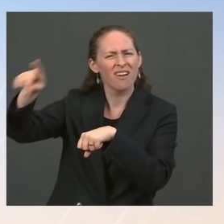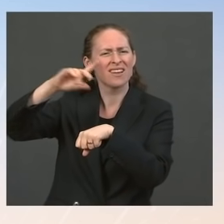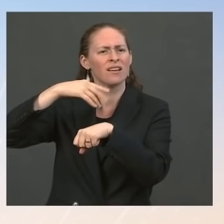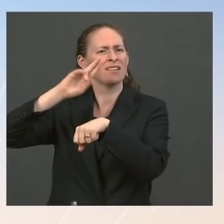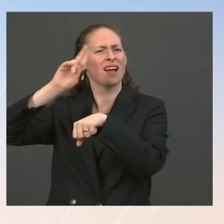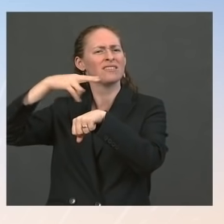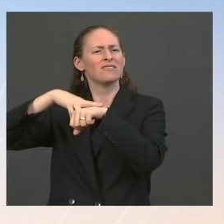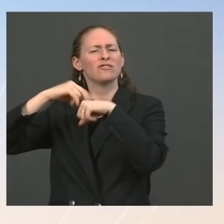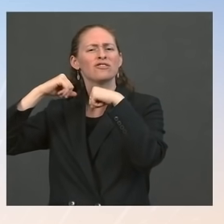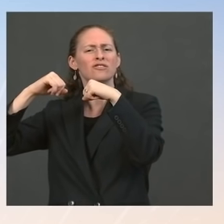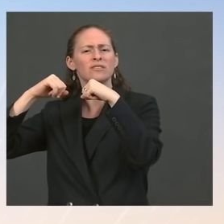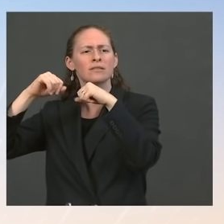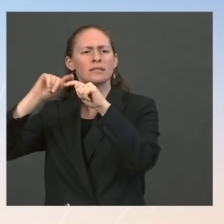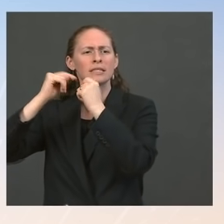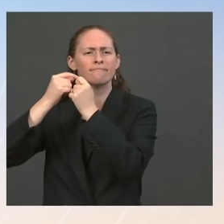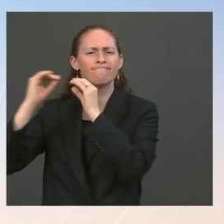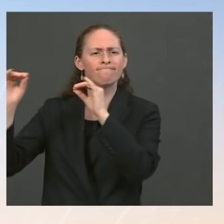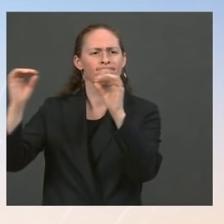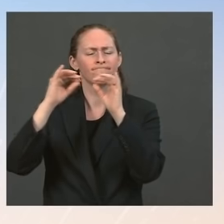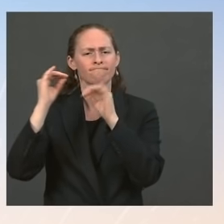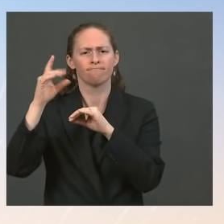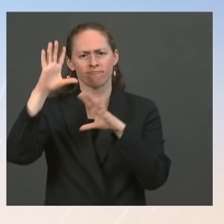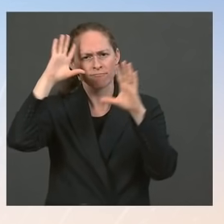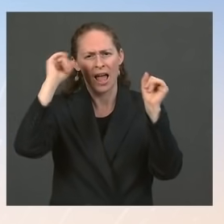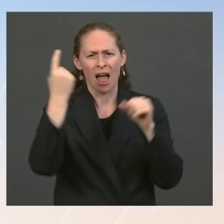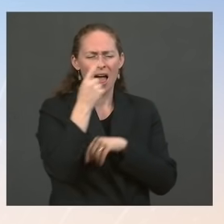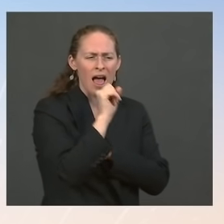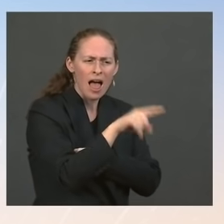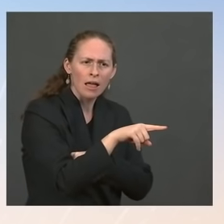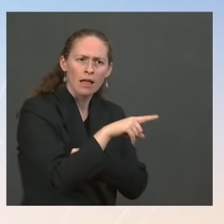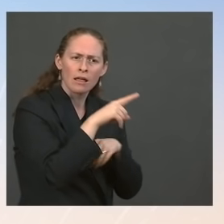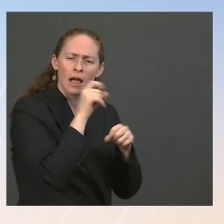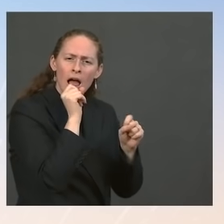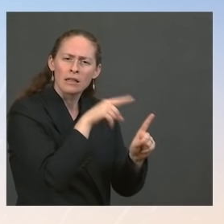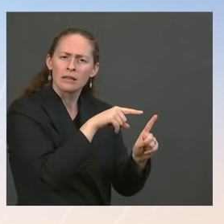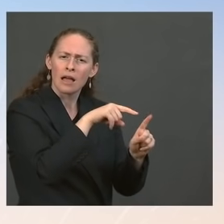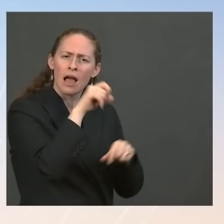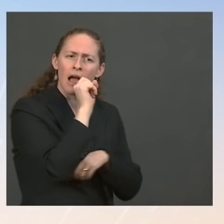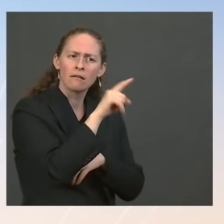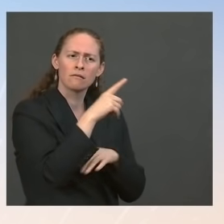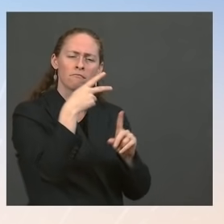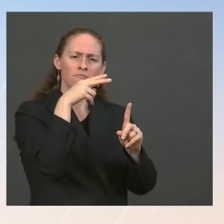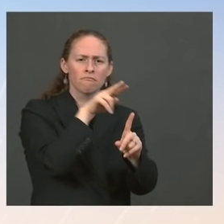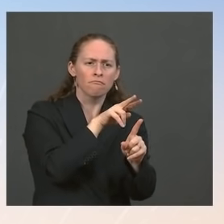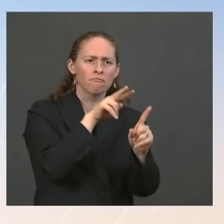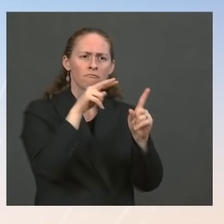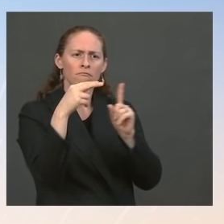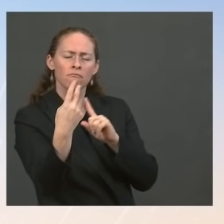He asked for a clear -- a clear-eyed -- didn't -- asked them not to sugarcoat it -- what their recommendations were.